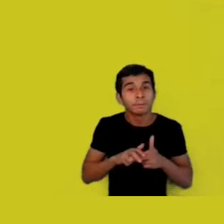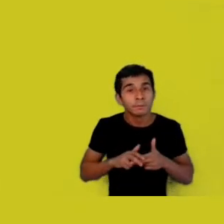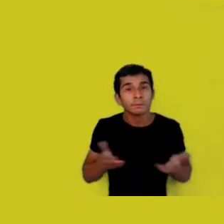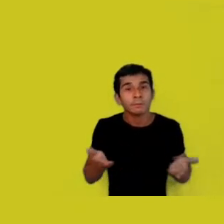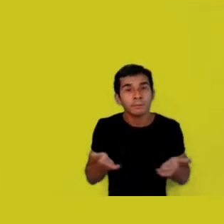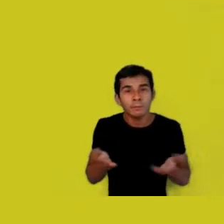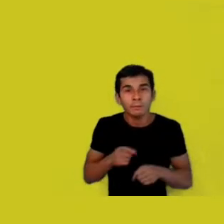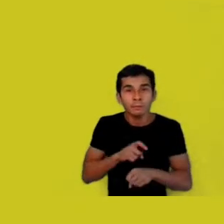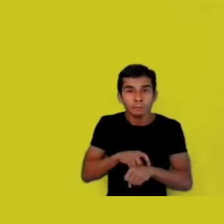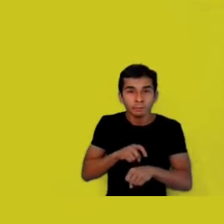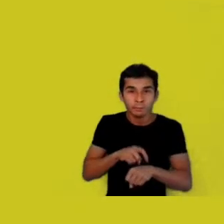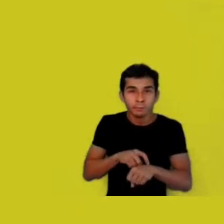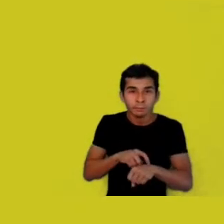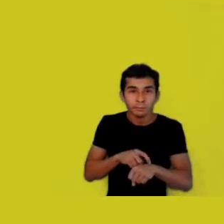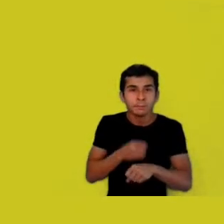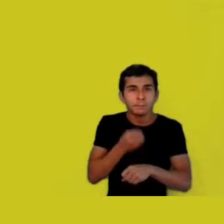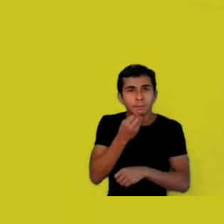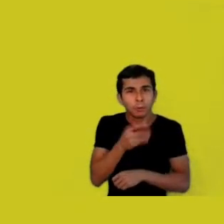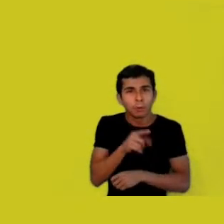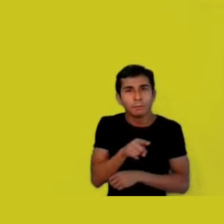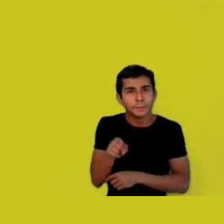being able to draw circles...